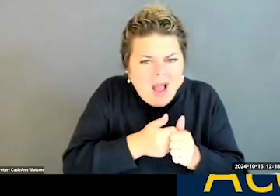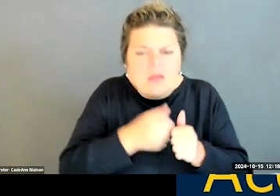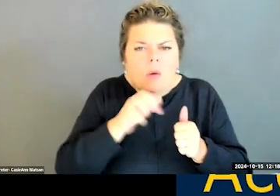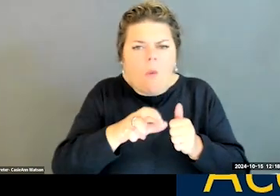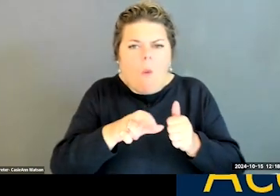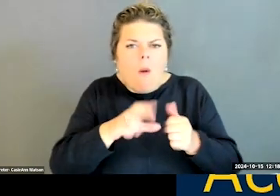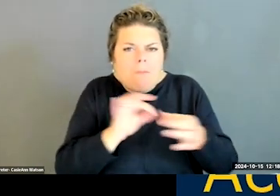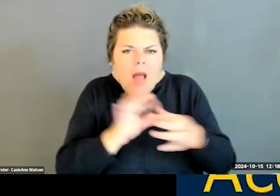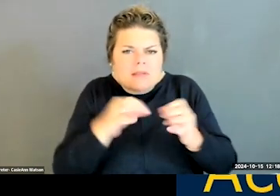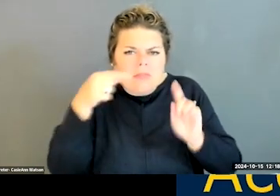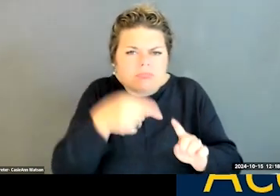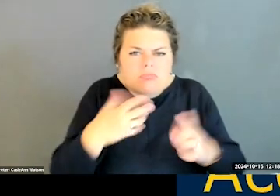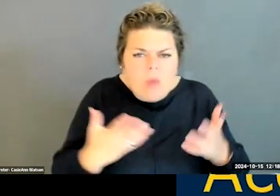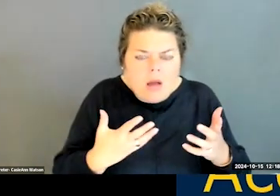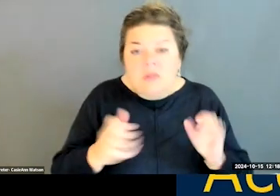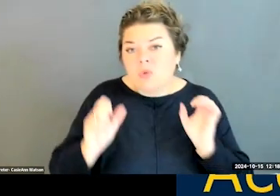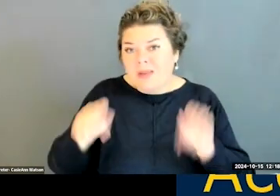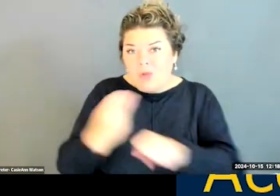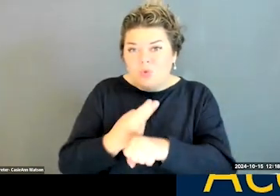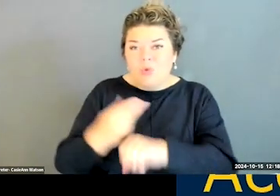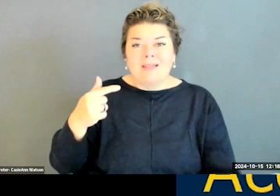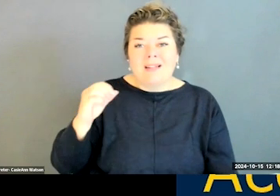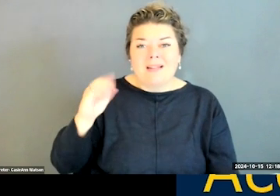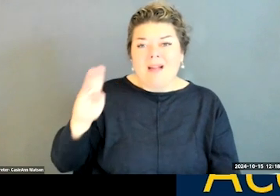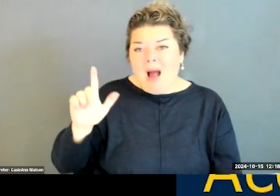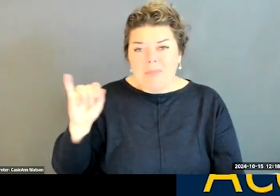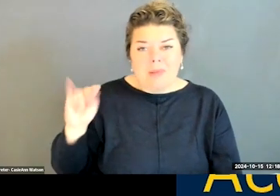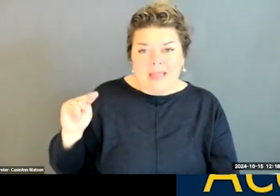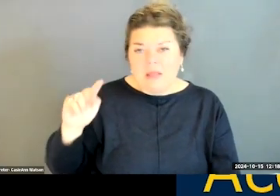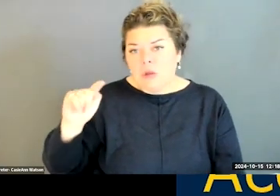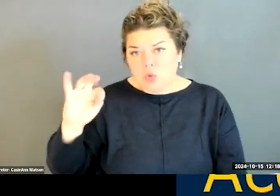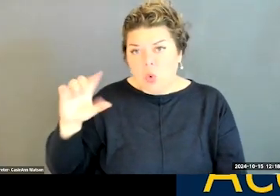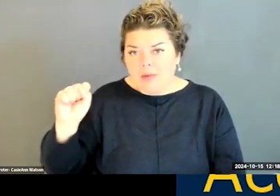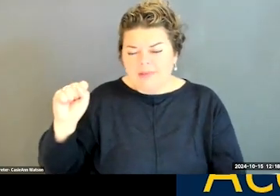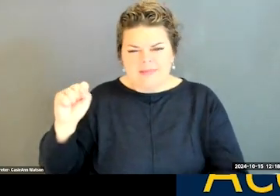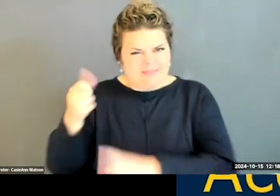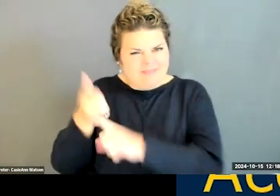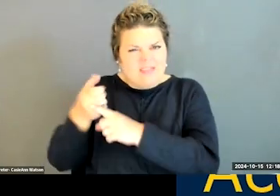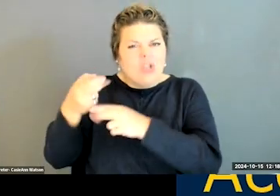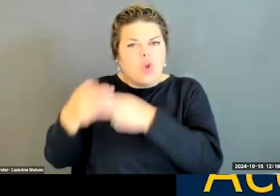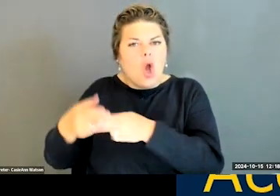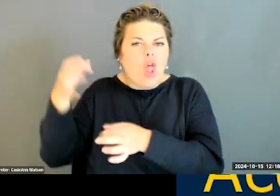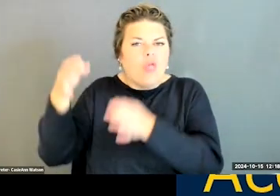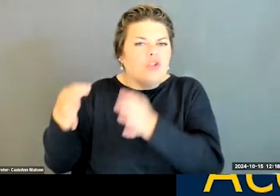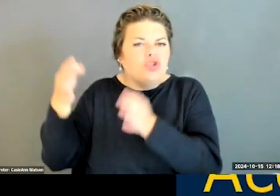So you could use a tool like Goblin Tools where they have a program that's called the Judge, which can help you decipher messages